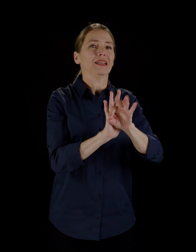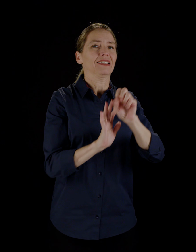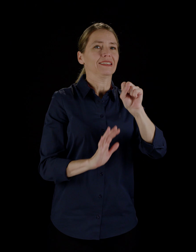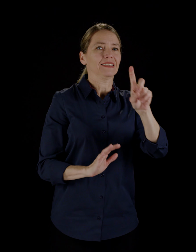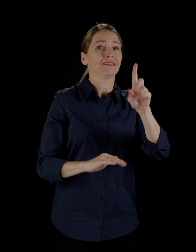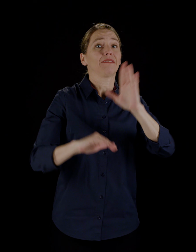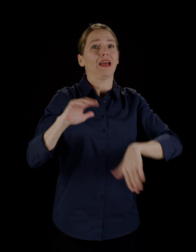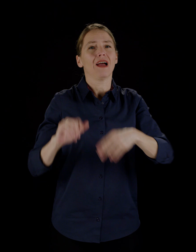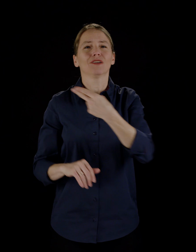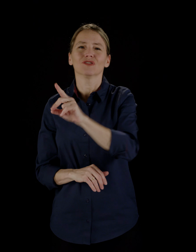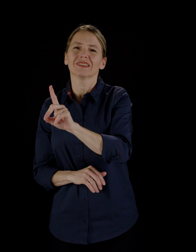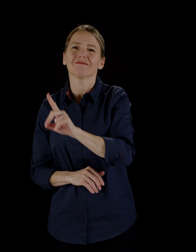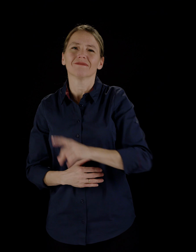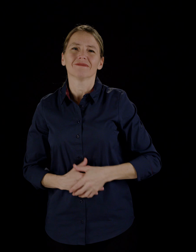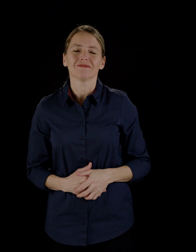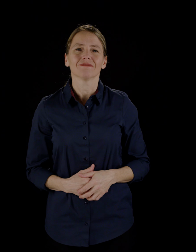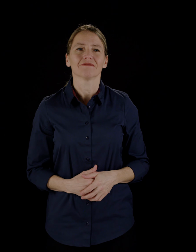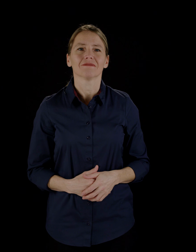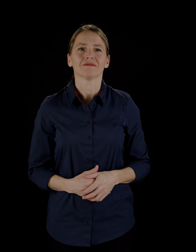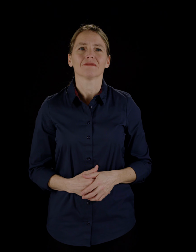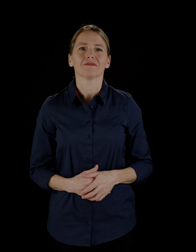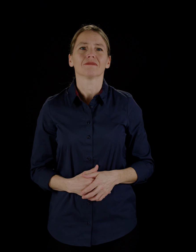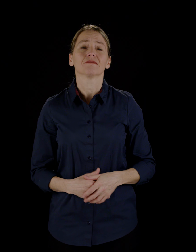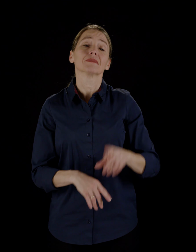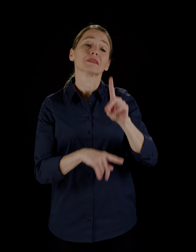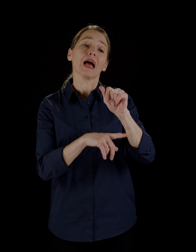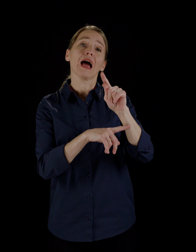2. What is being watched and in what quality.